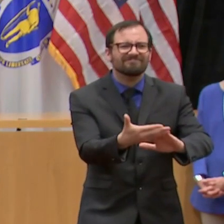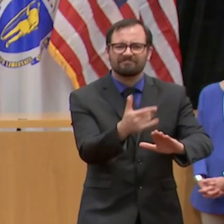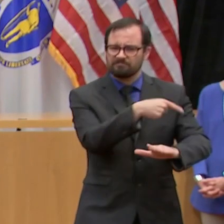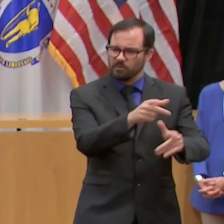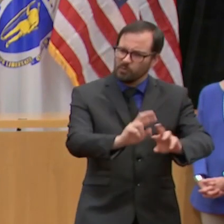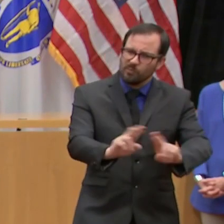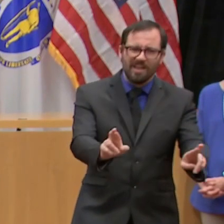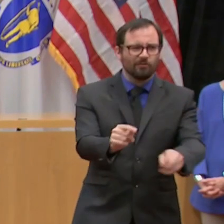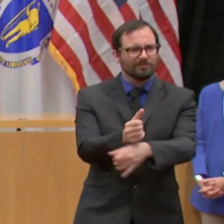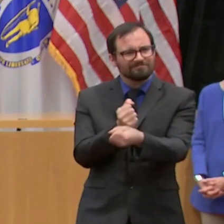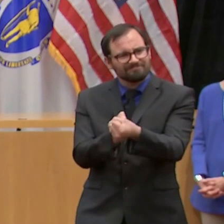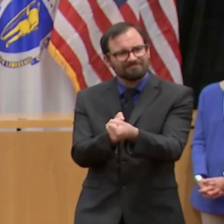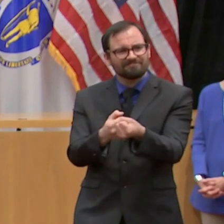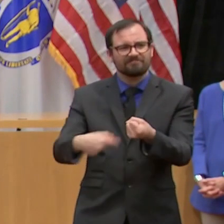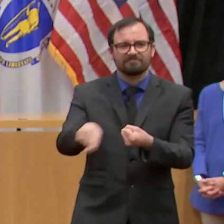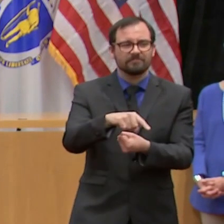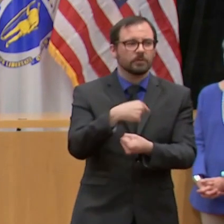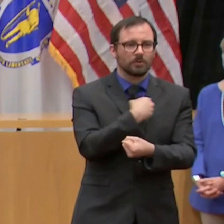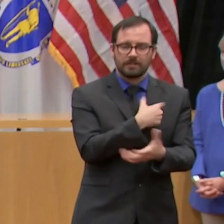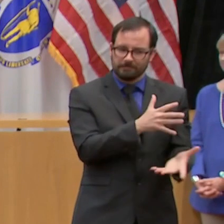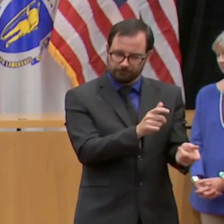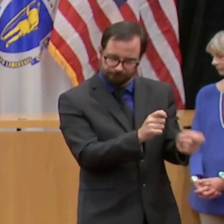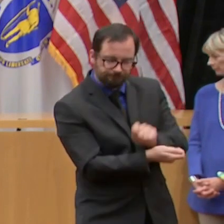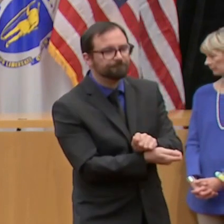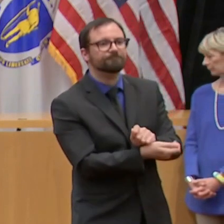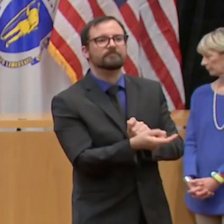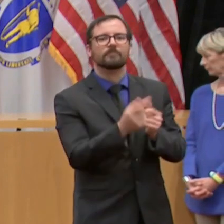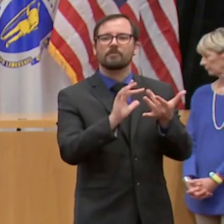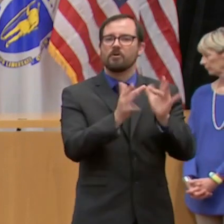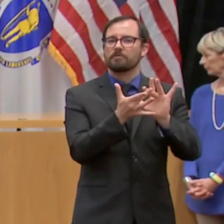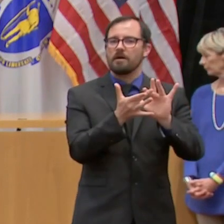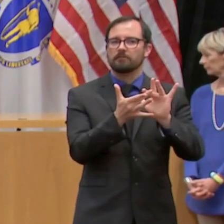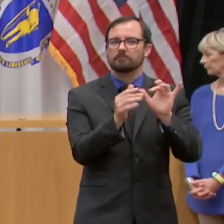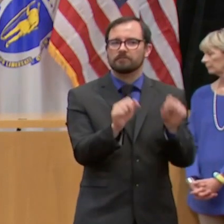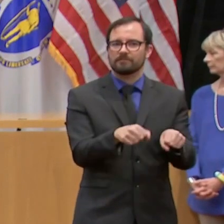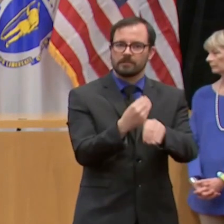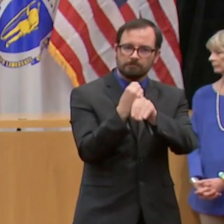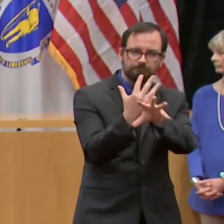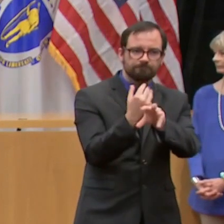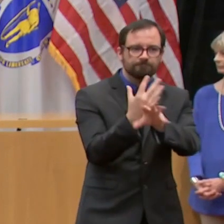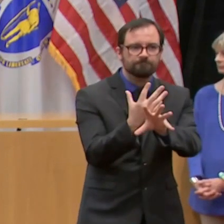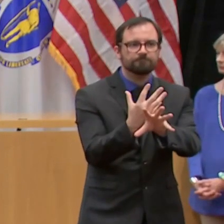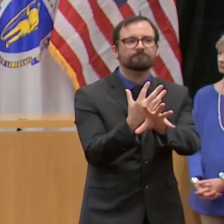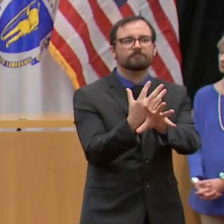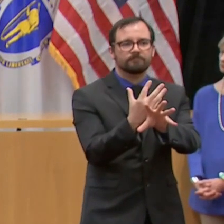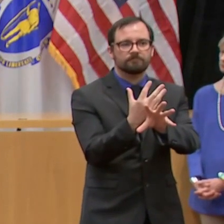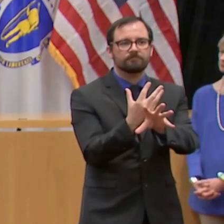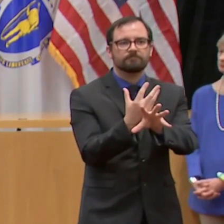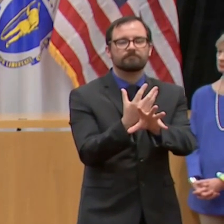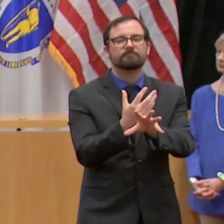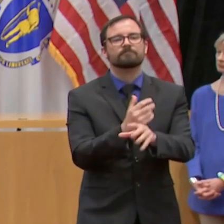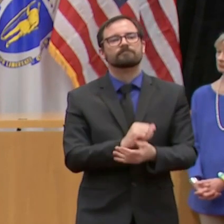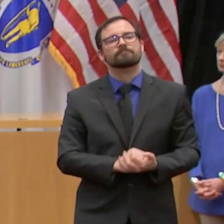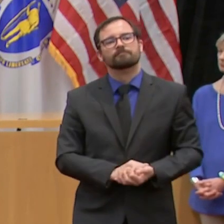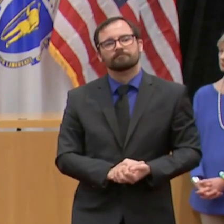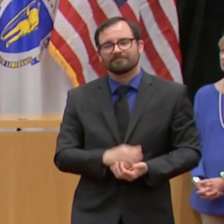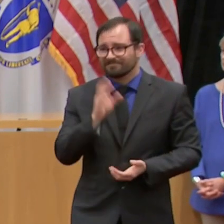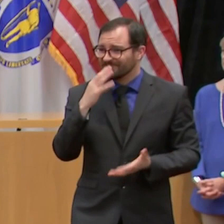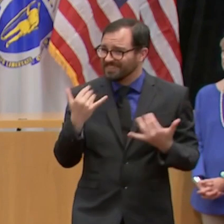ACROSS THE COMMONWEALTH ARE ACTIVE AND HAVE MADE THAT TRANSITION TO PROVIDE THESE SERVICES TO YOU REMOTELY.